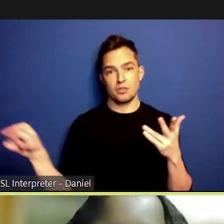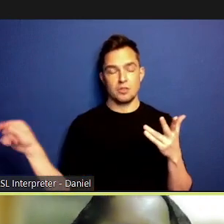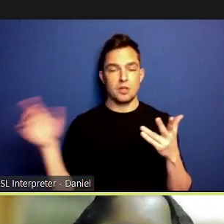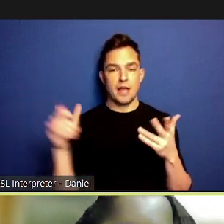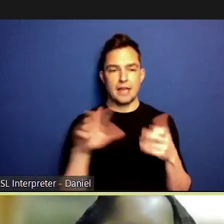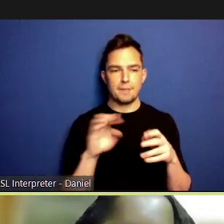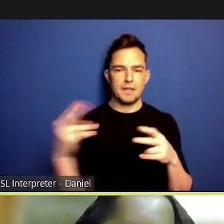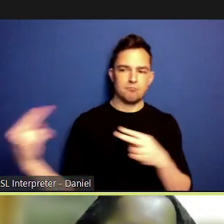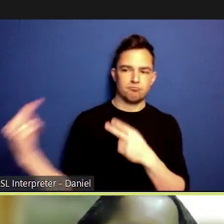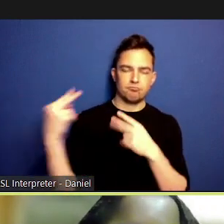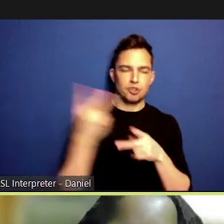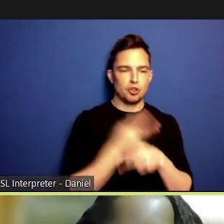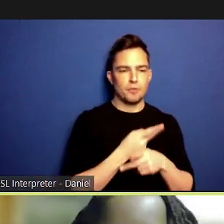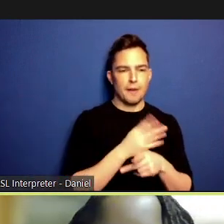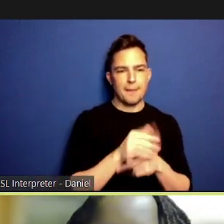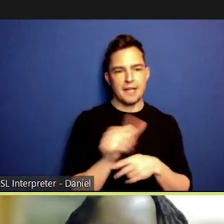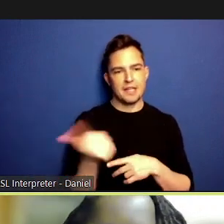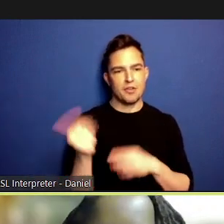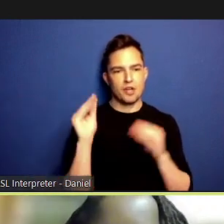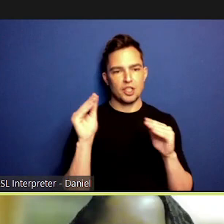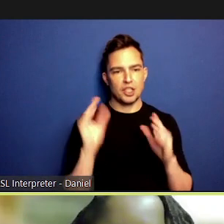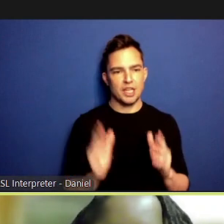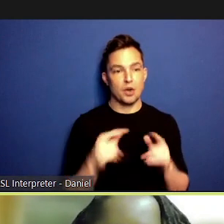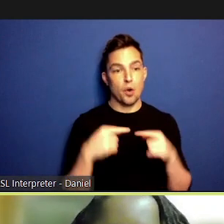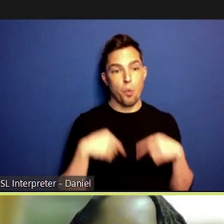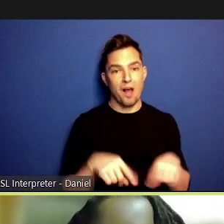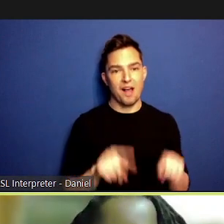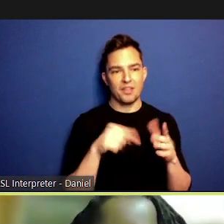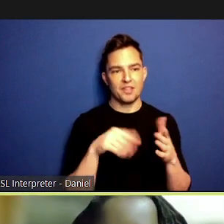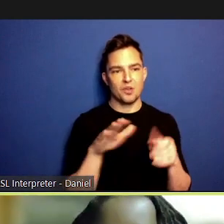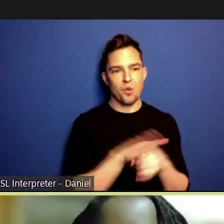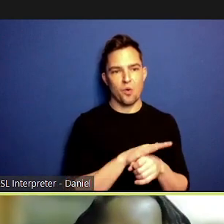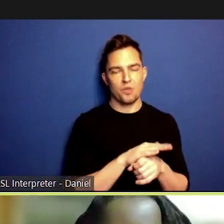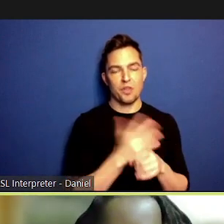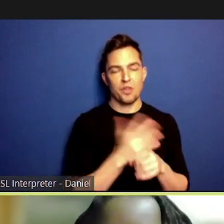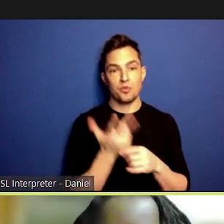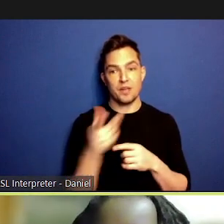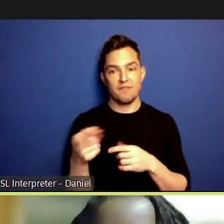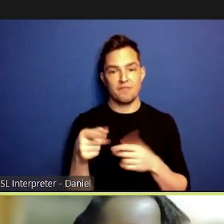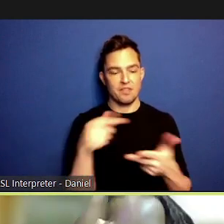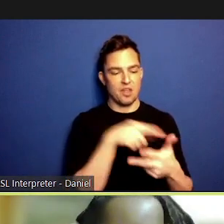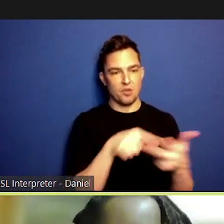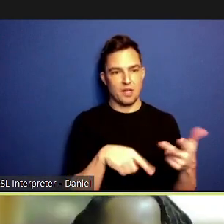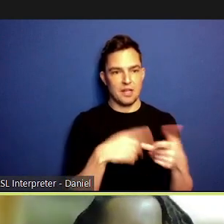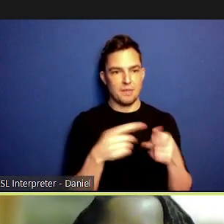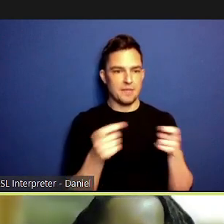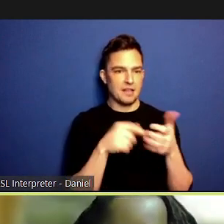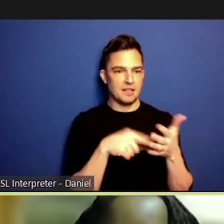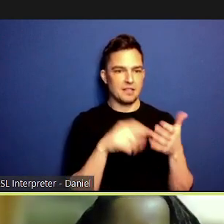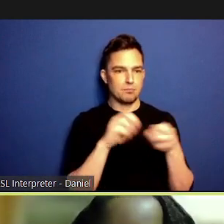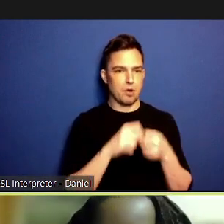by another educator while the three of them dealt with the problem, the problem. I'm putting